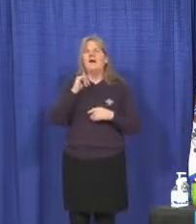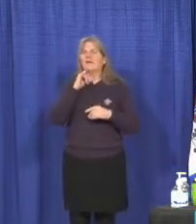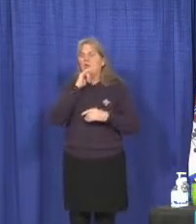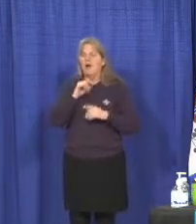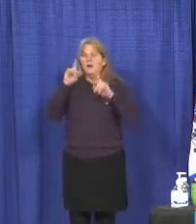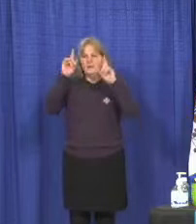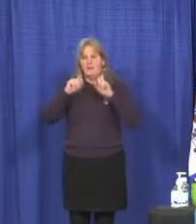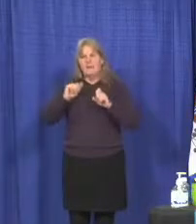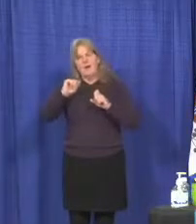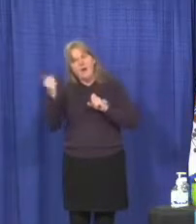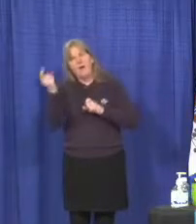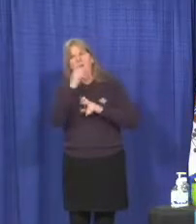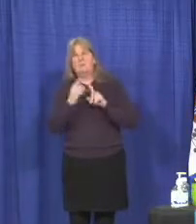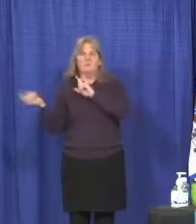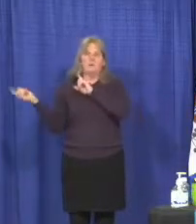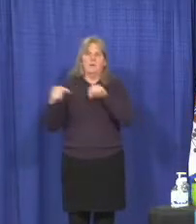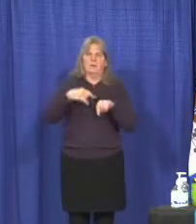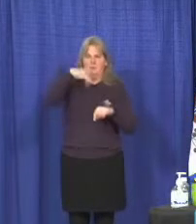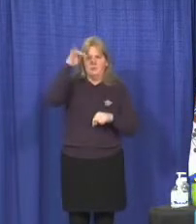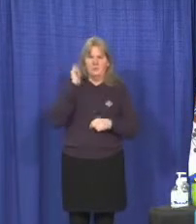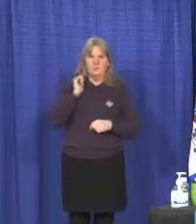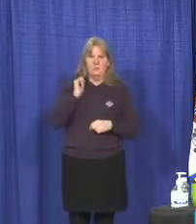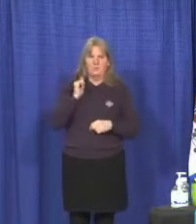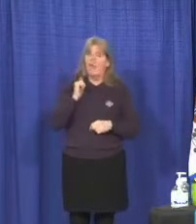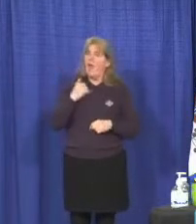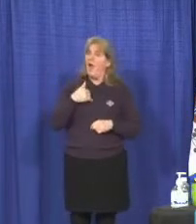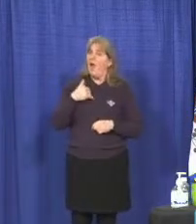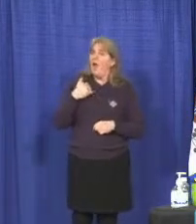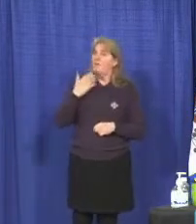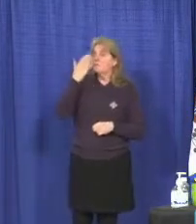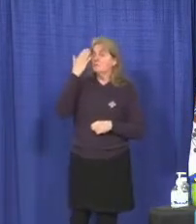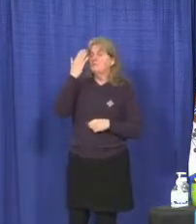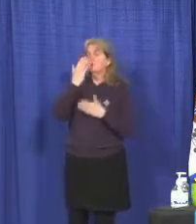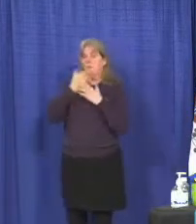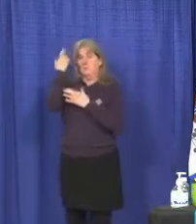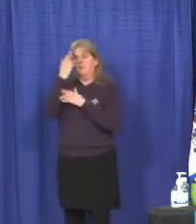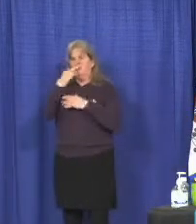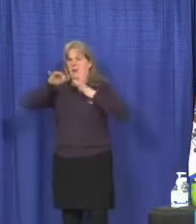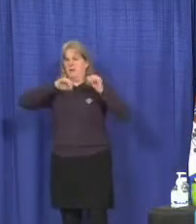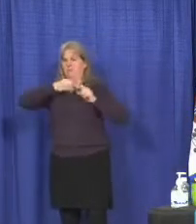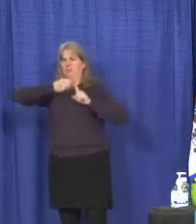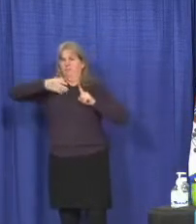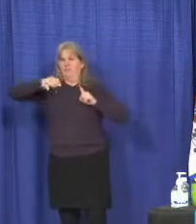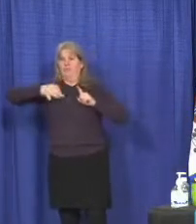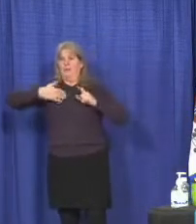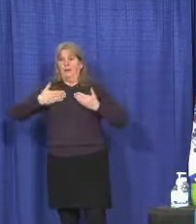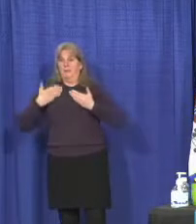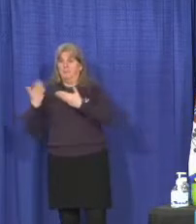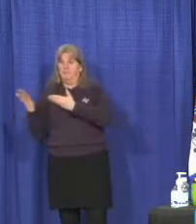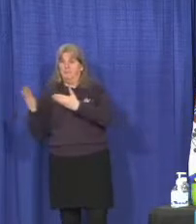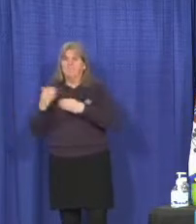everyone.